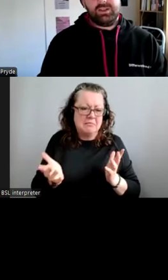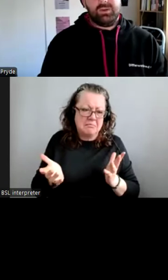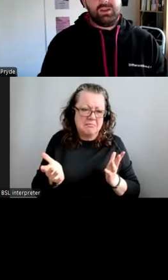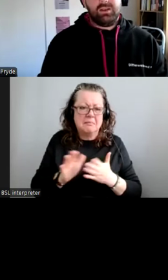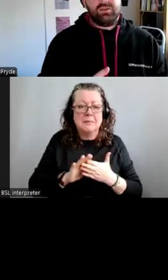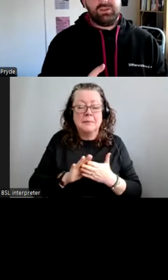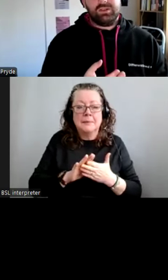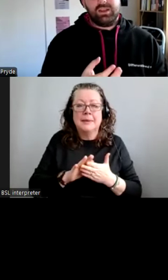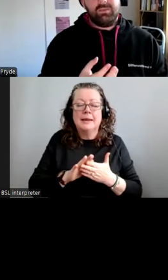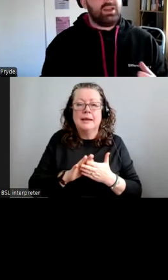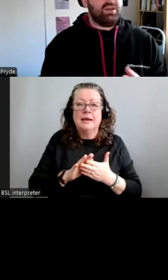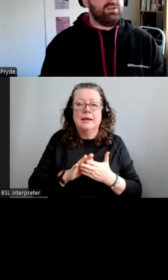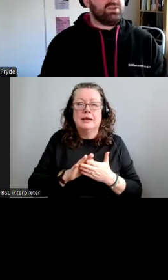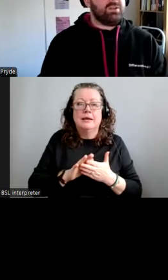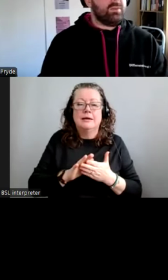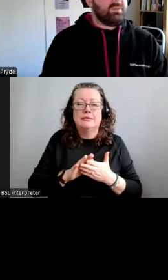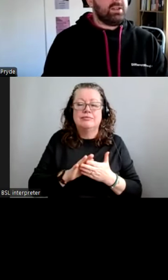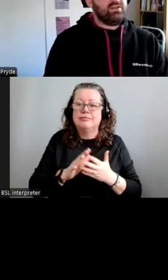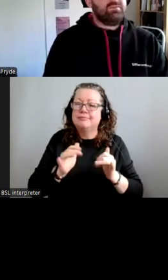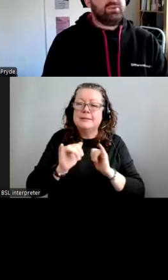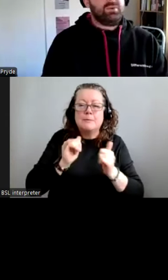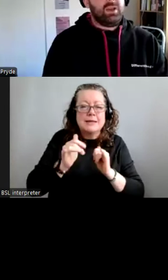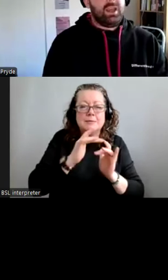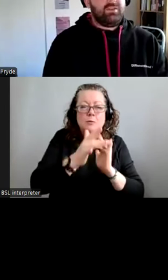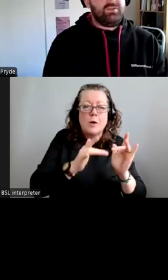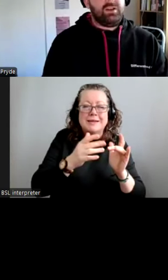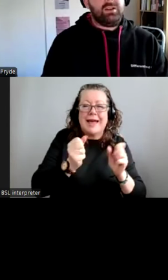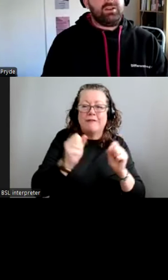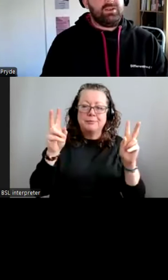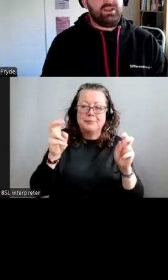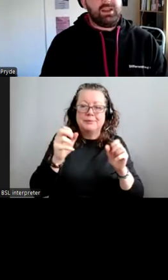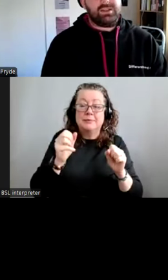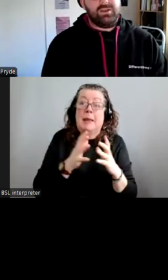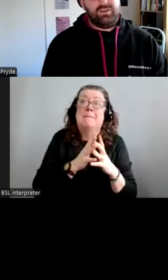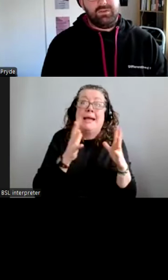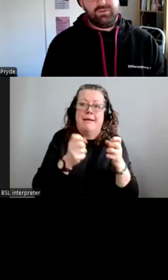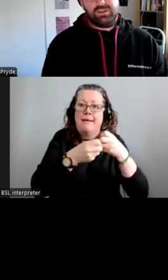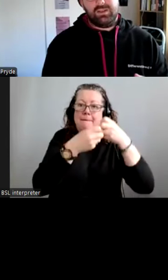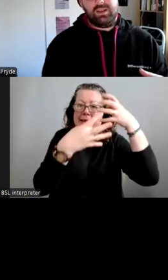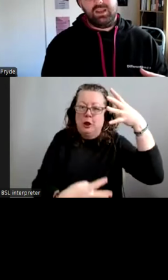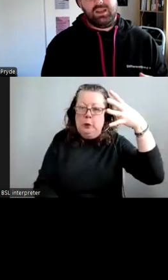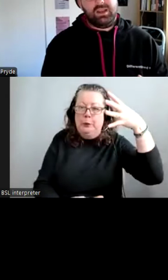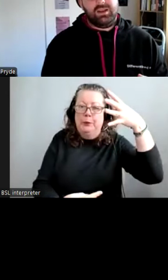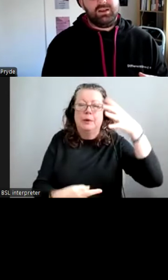is when we include like mega menus in our website. If you think in the context of say like a